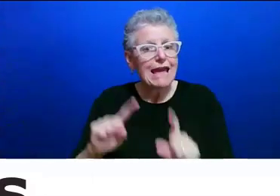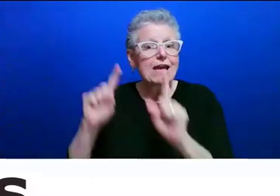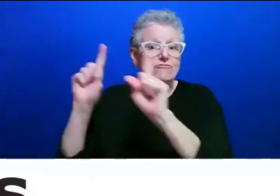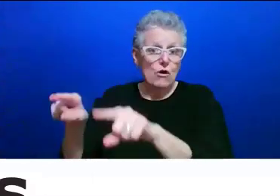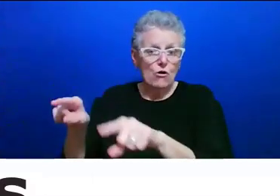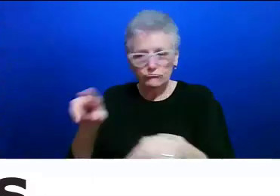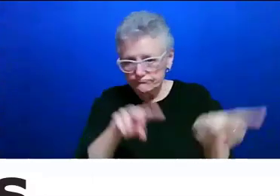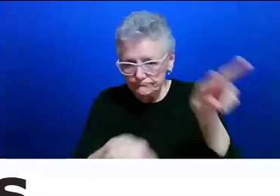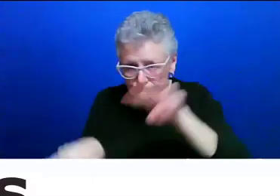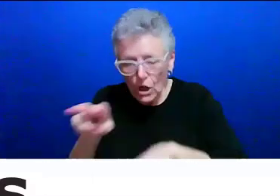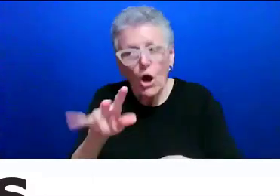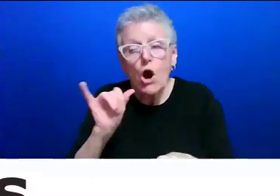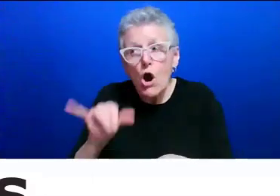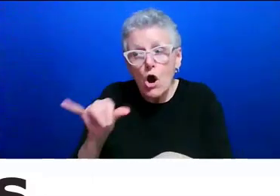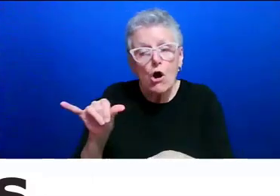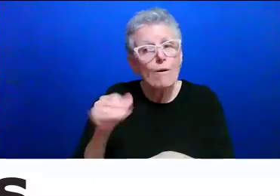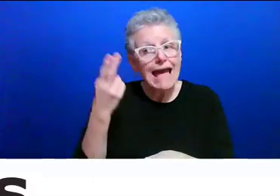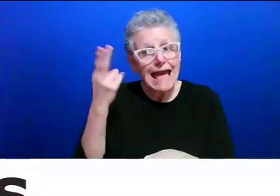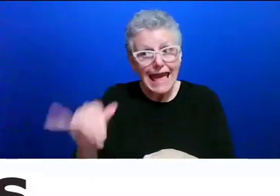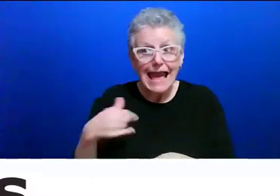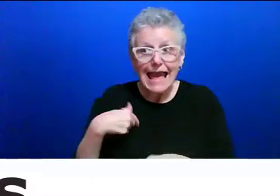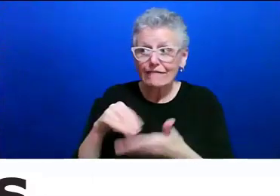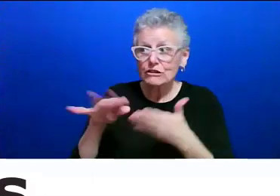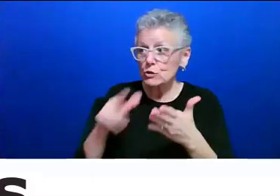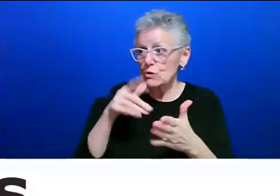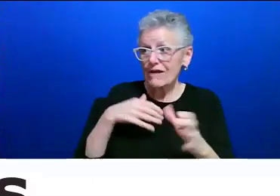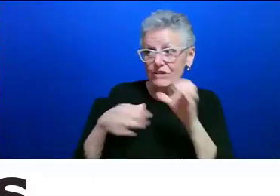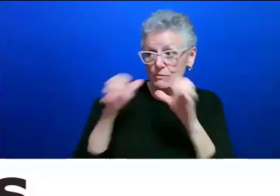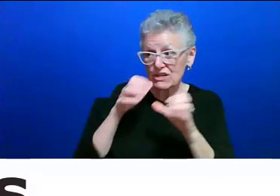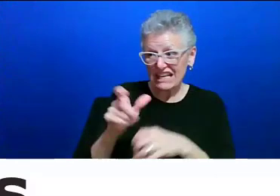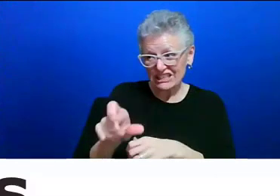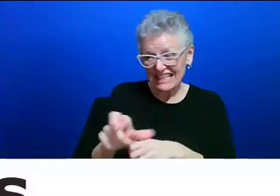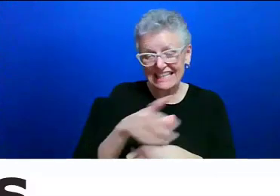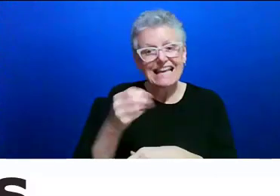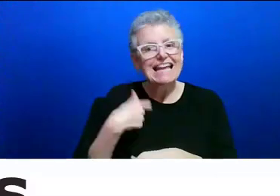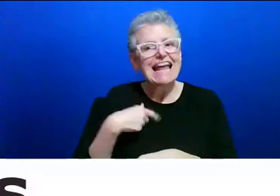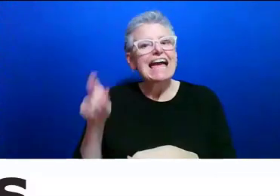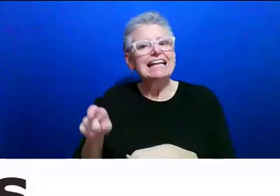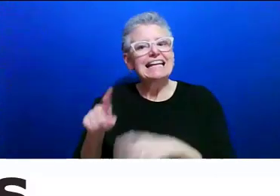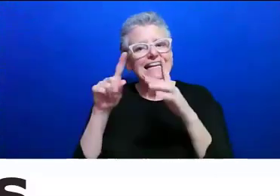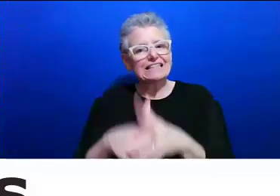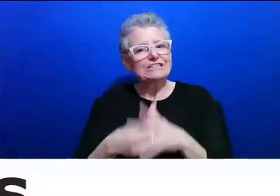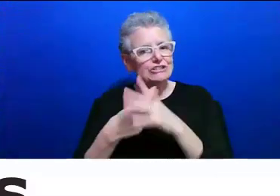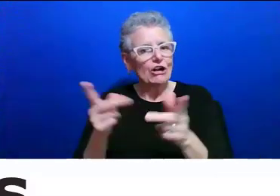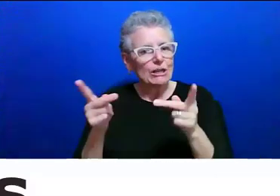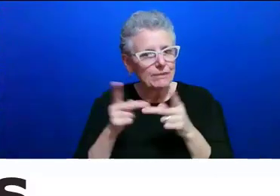Hey, I have a student who has communication needs, and I need a starting point. Where do I go?